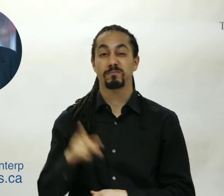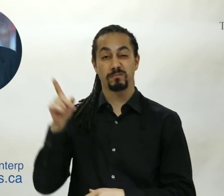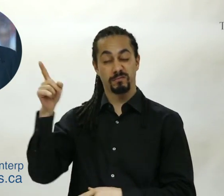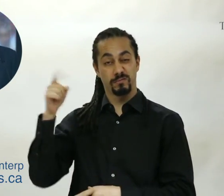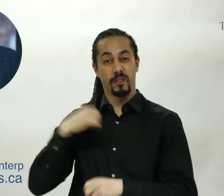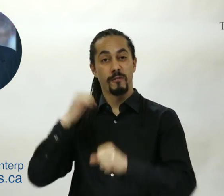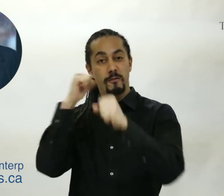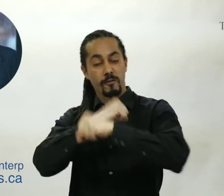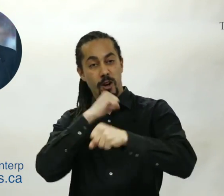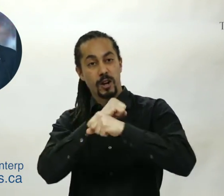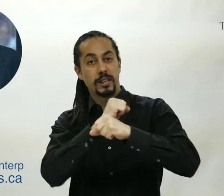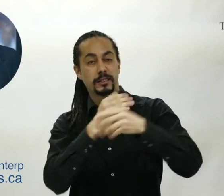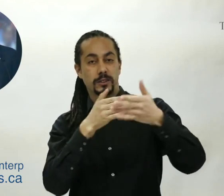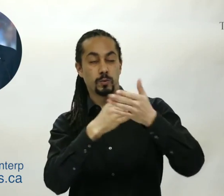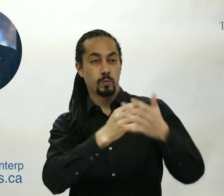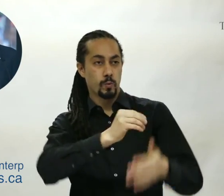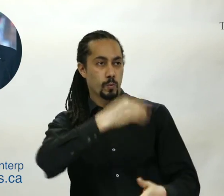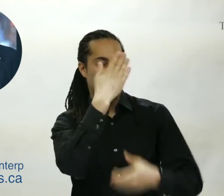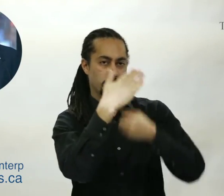against white domination and I have fought against black domination.